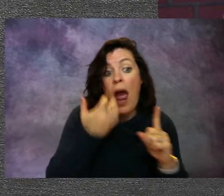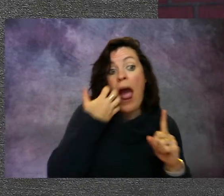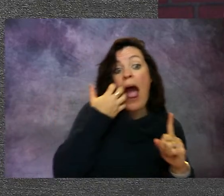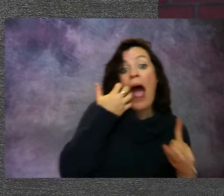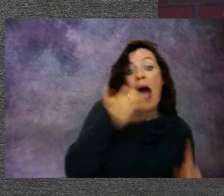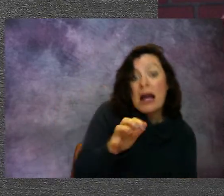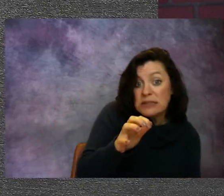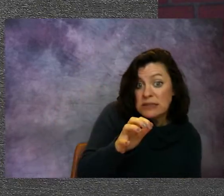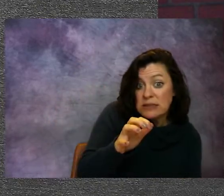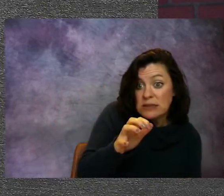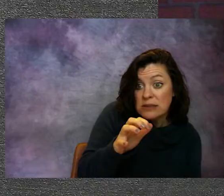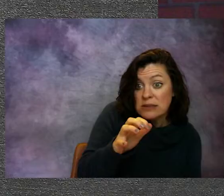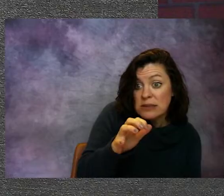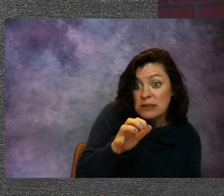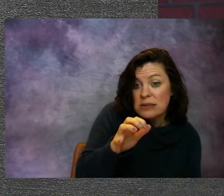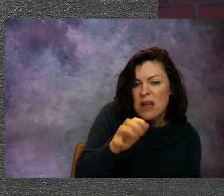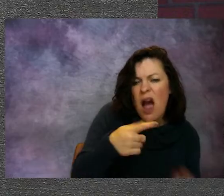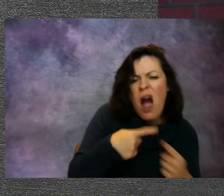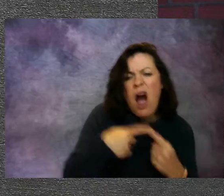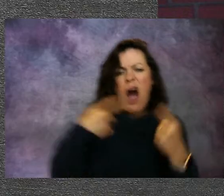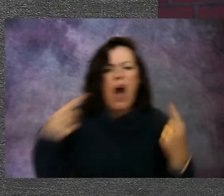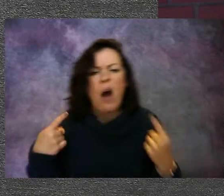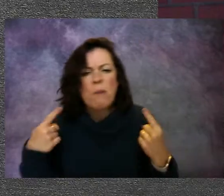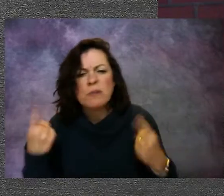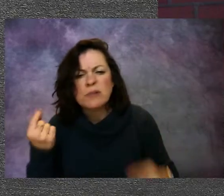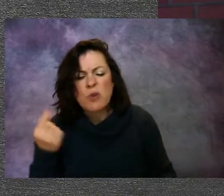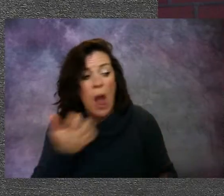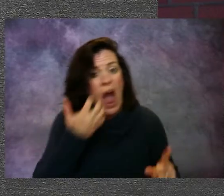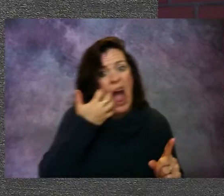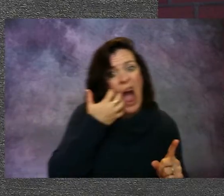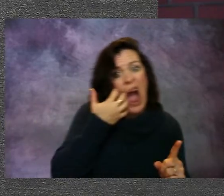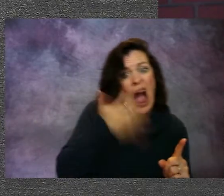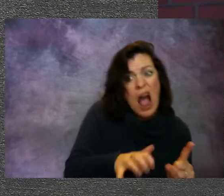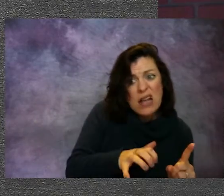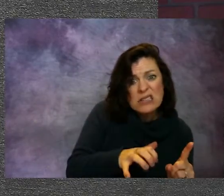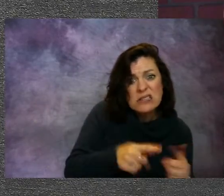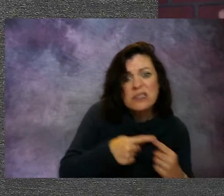and do you know what the word, the opposite word for hot is?